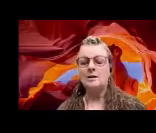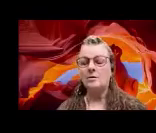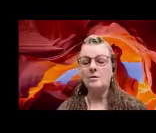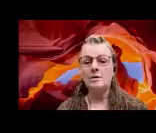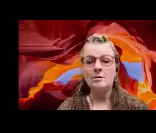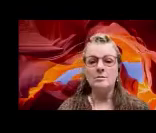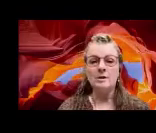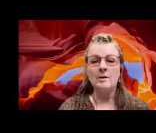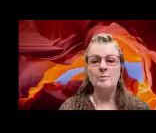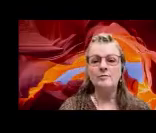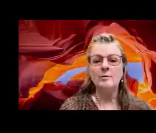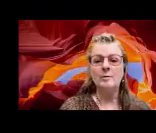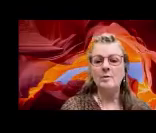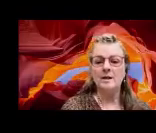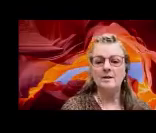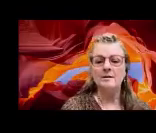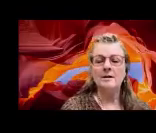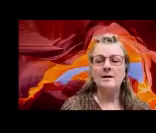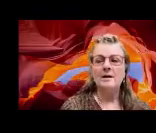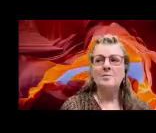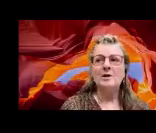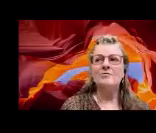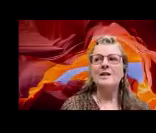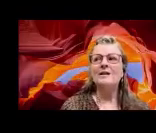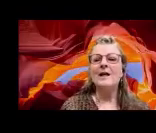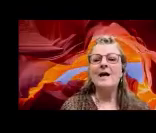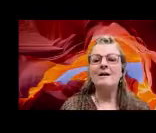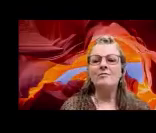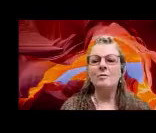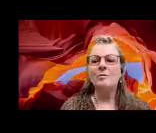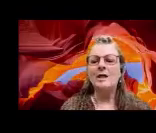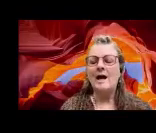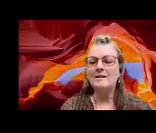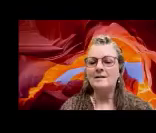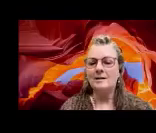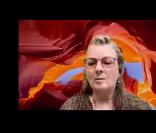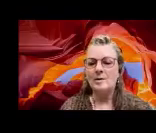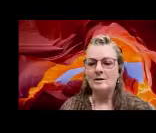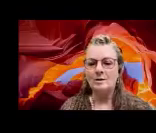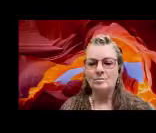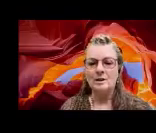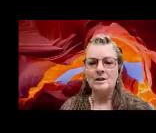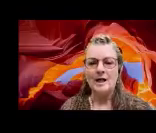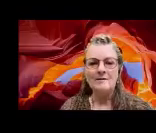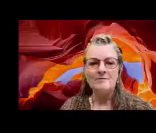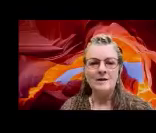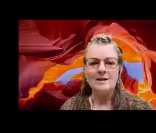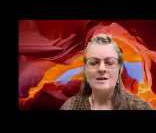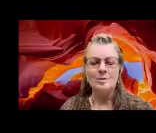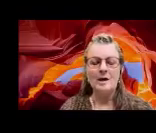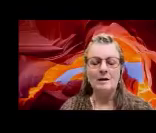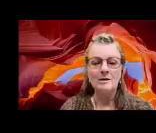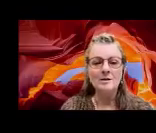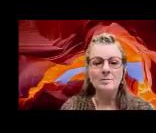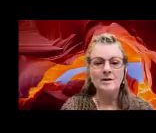No, the girls really outperform the boys. But in real life, when we ask them about their real life and ask their parents about